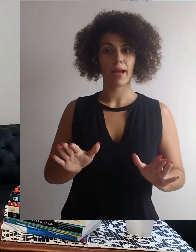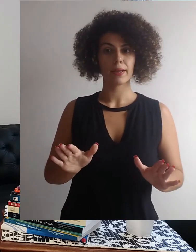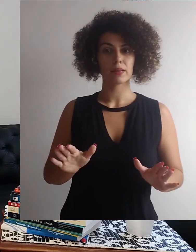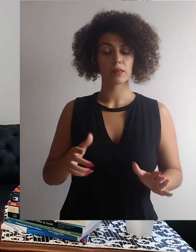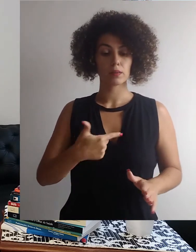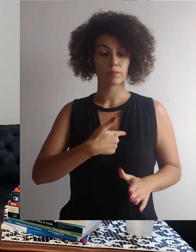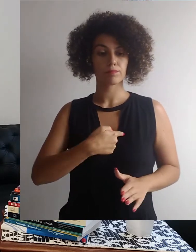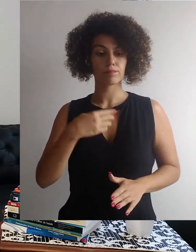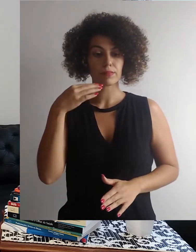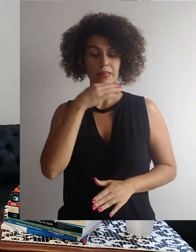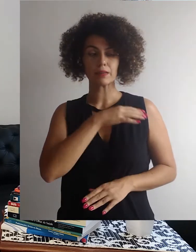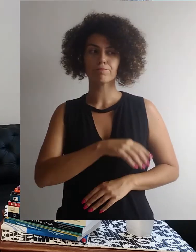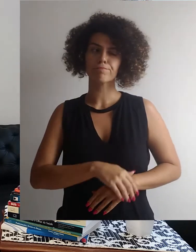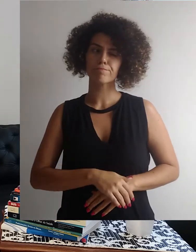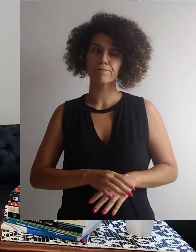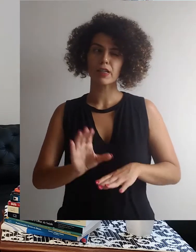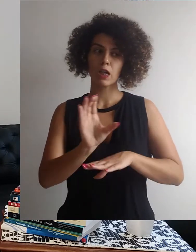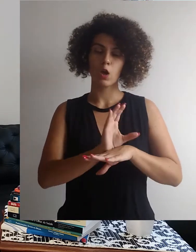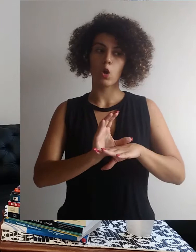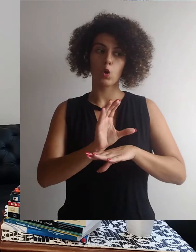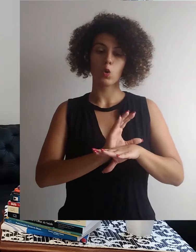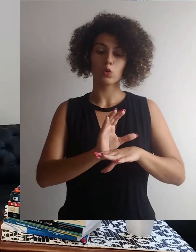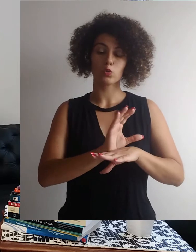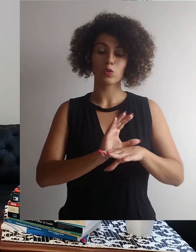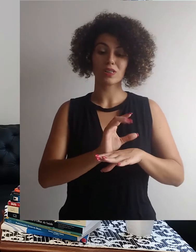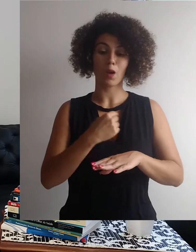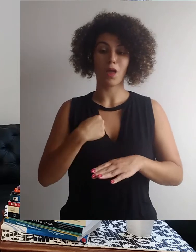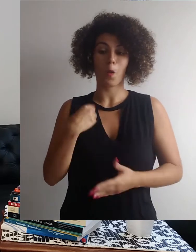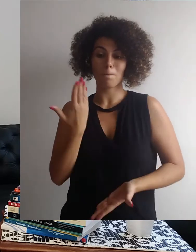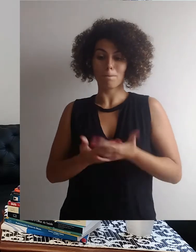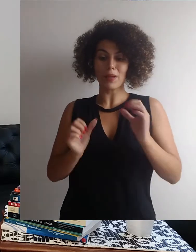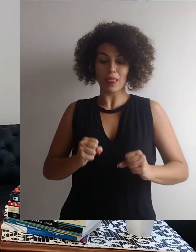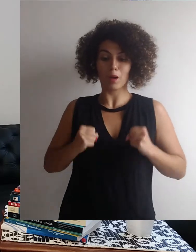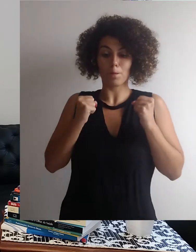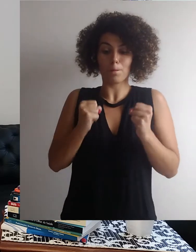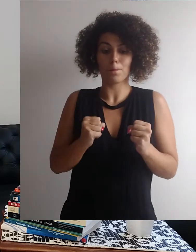health care and public assistance. But Getúlio was realizing that that Constitution that he